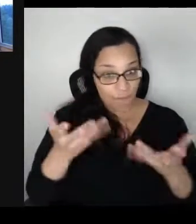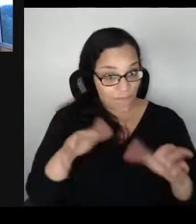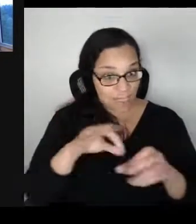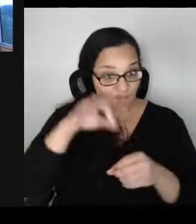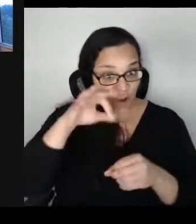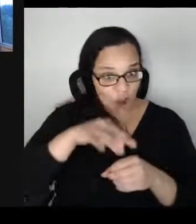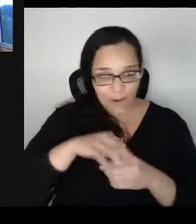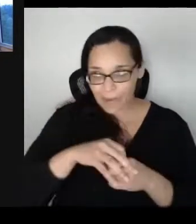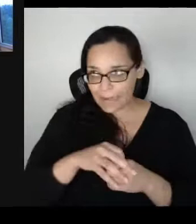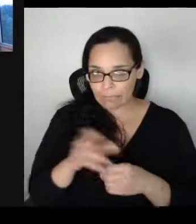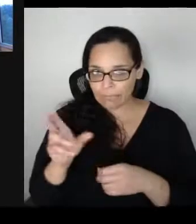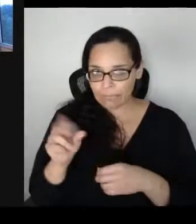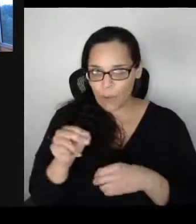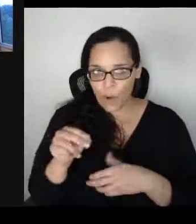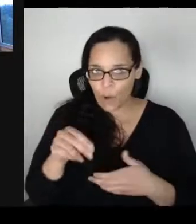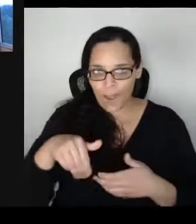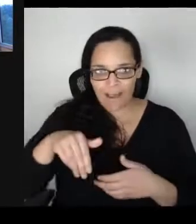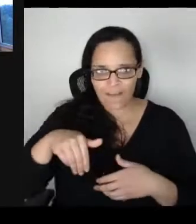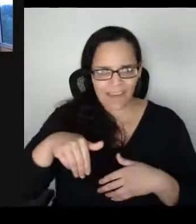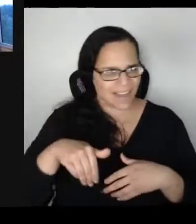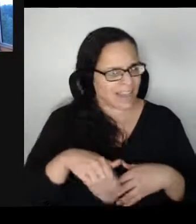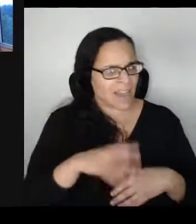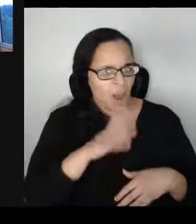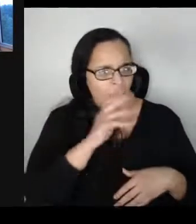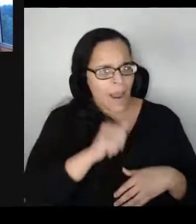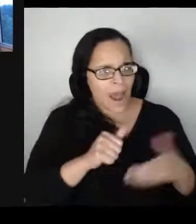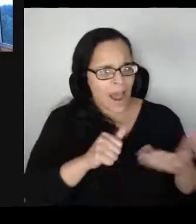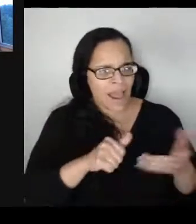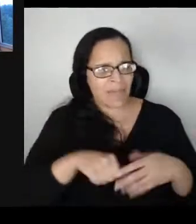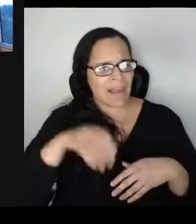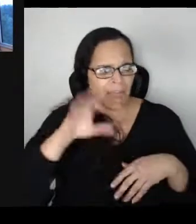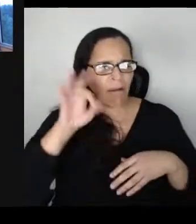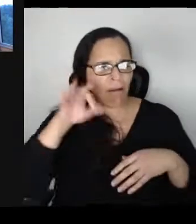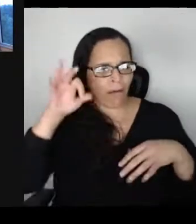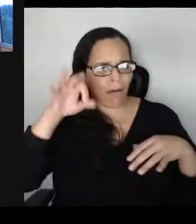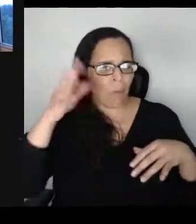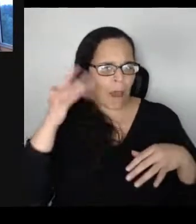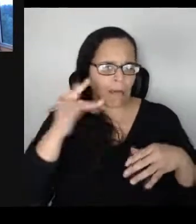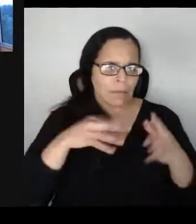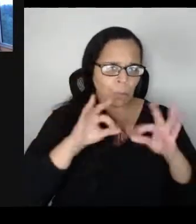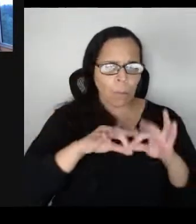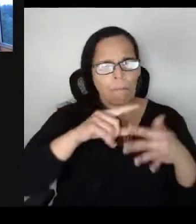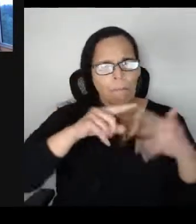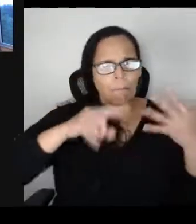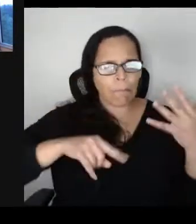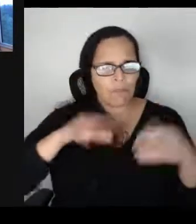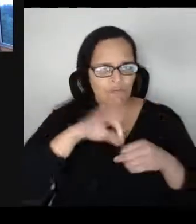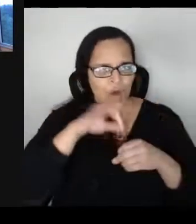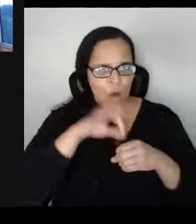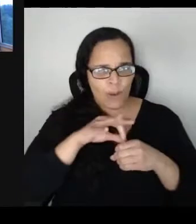And then they're like, "Why not?" And they're go on a rant on why it's important to vote. And I'm like, "I really wish I could, but I can't."